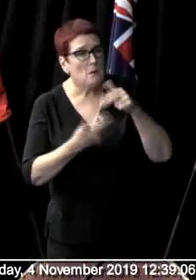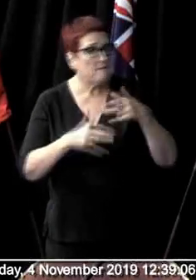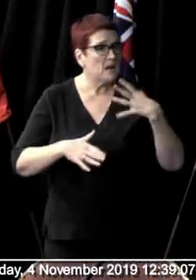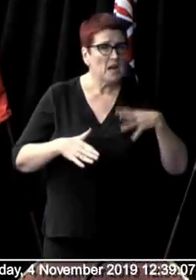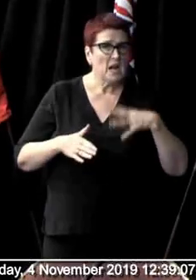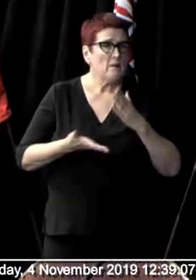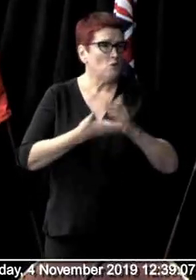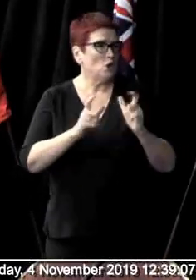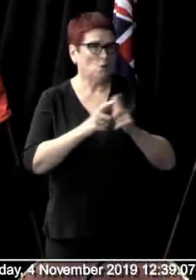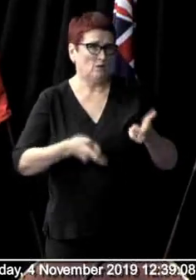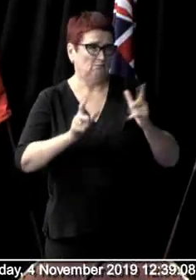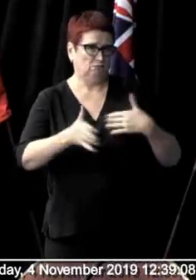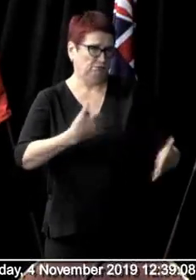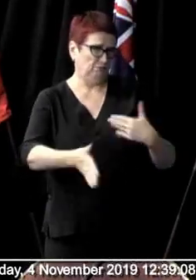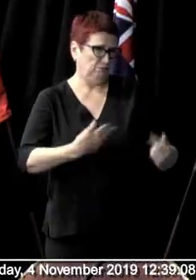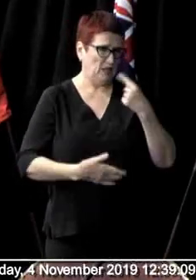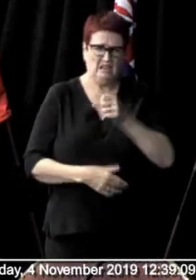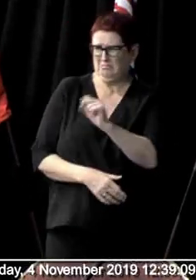Absolutely. Okay.